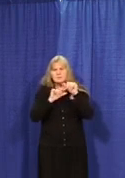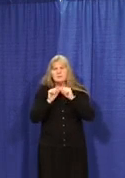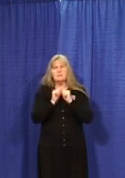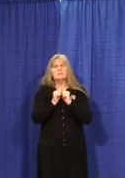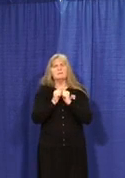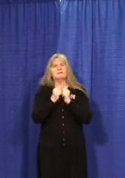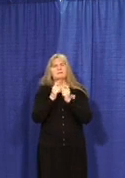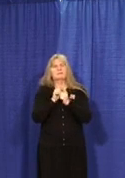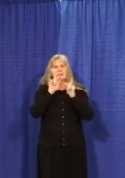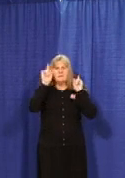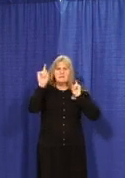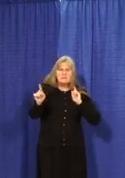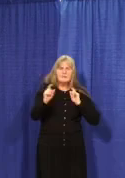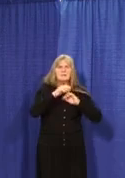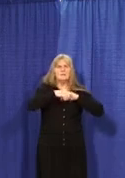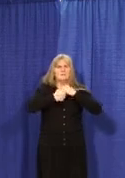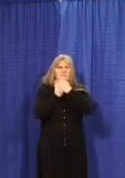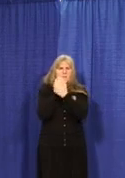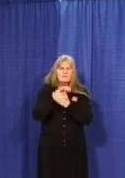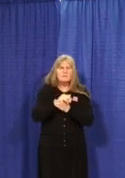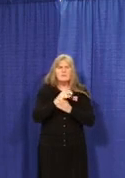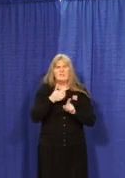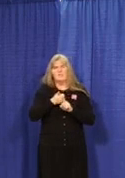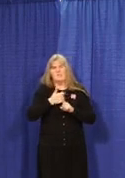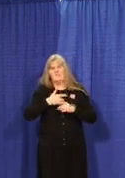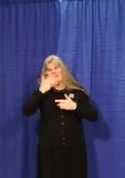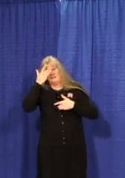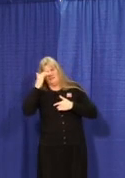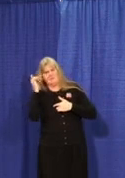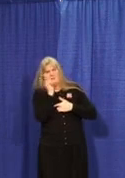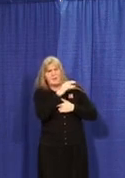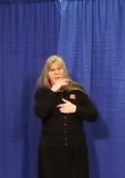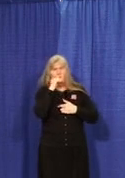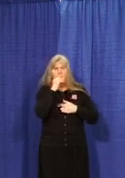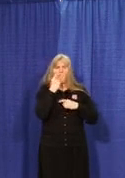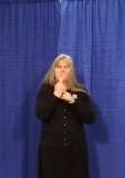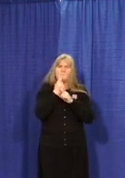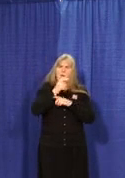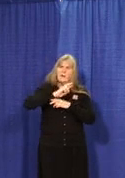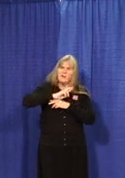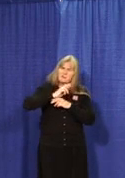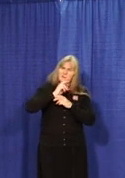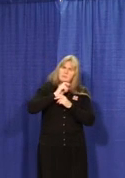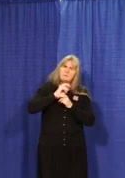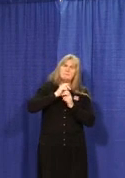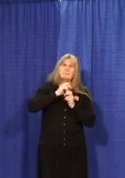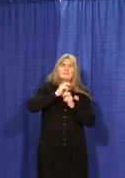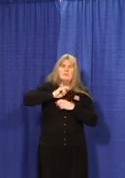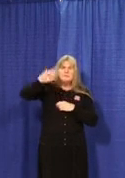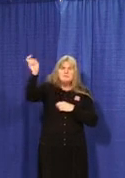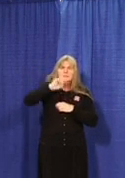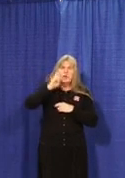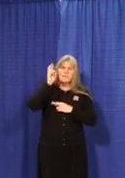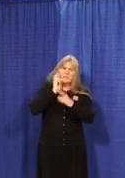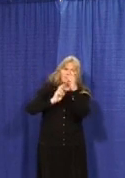Washing your hands, maintaining physical distancing, staying at home with that, travelling respectfully, self isolate as required and also following the